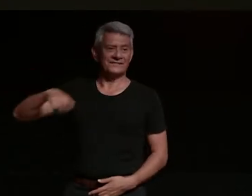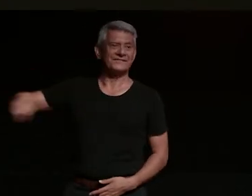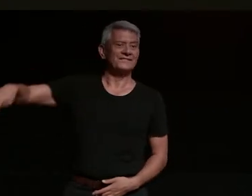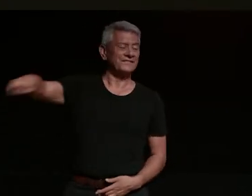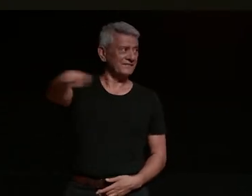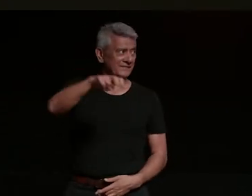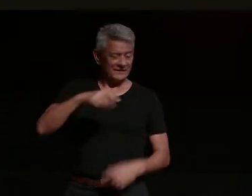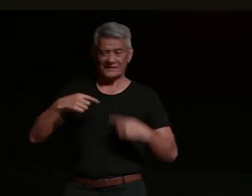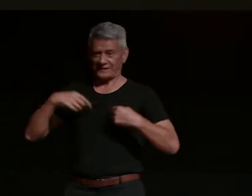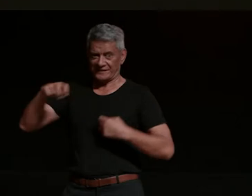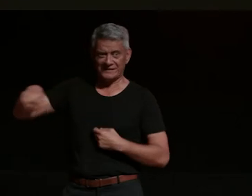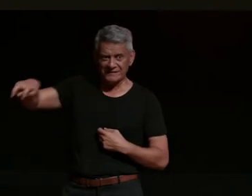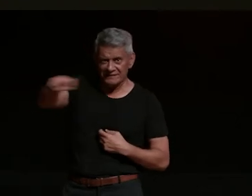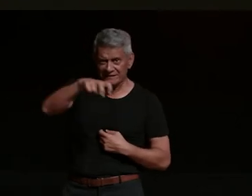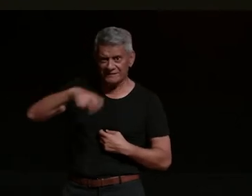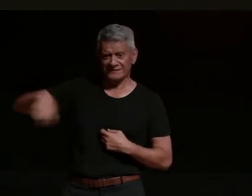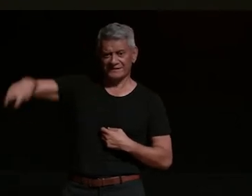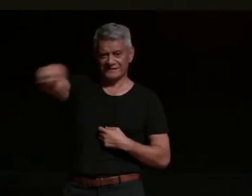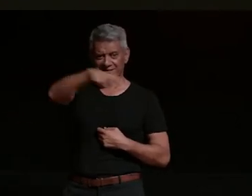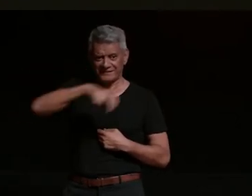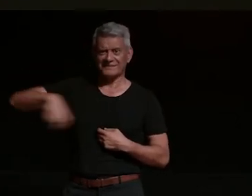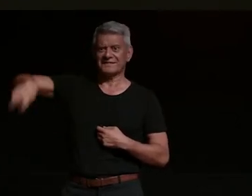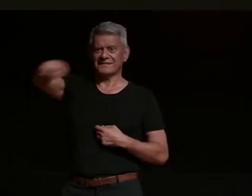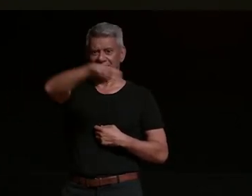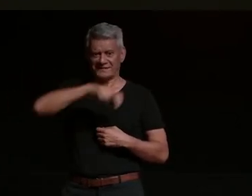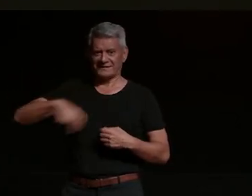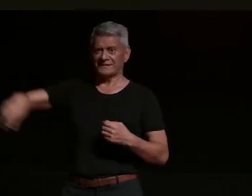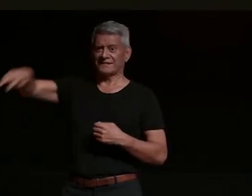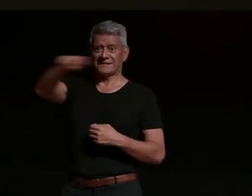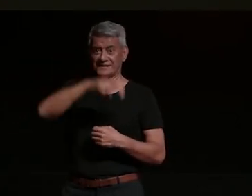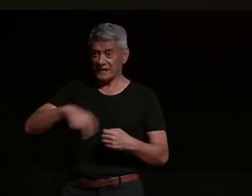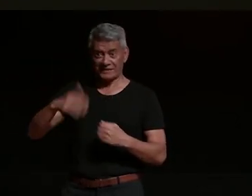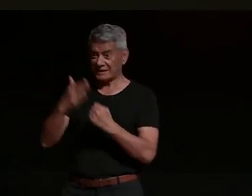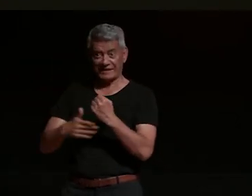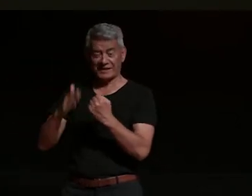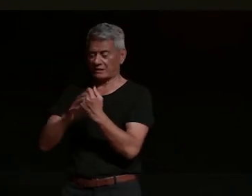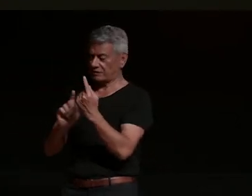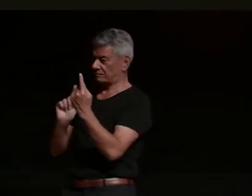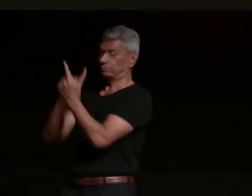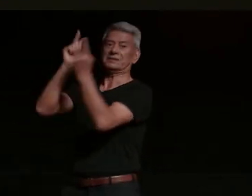getting closer and closer to this orange electric fence and i've never hit it at this point last lap